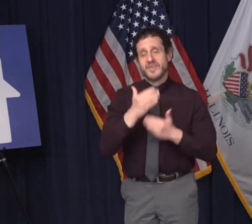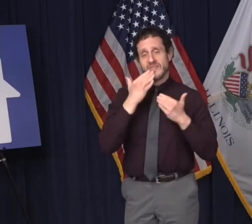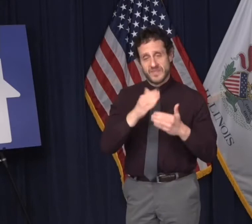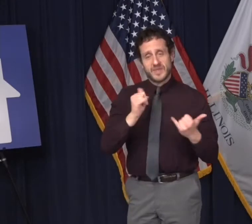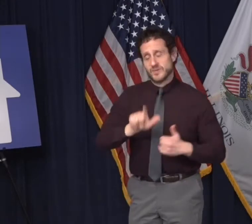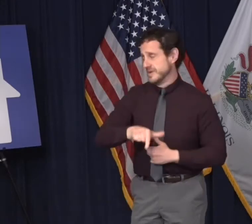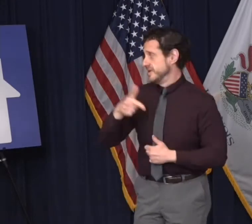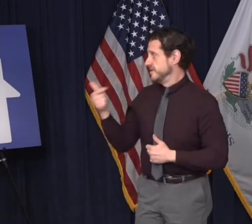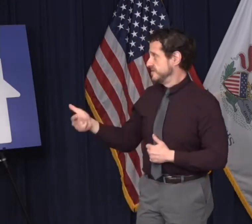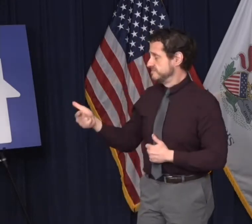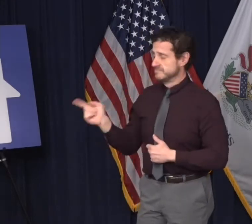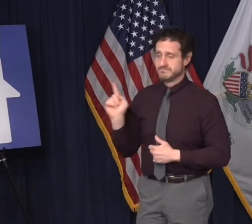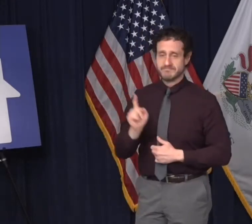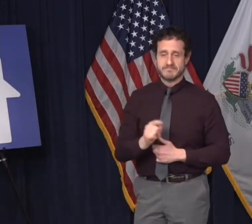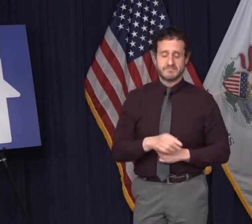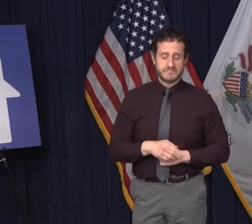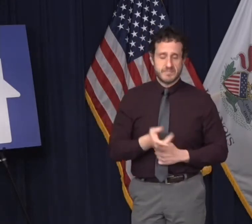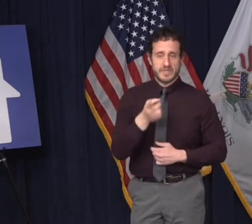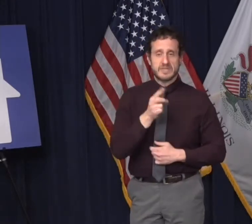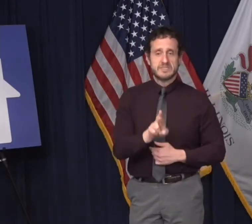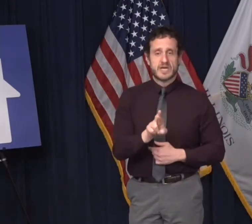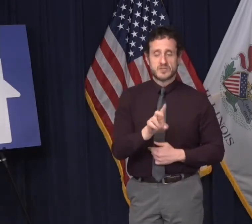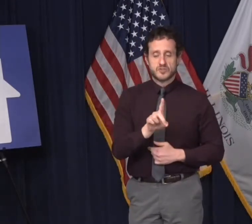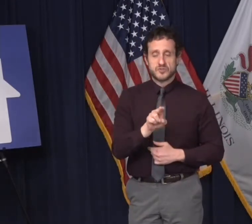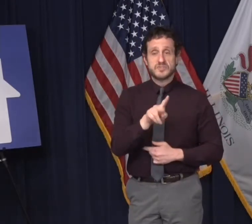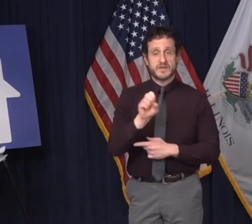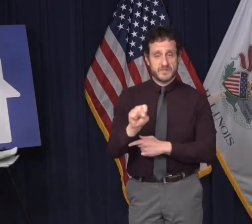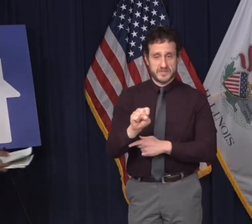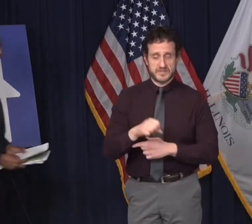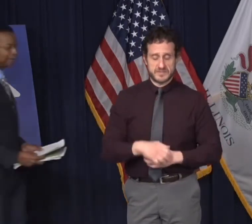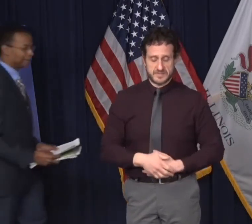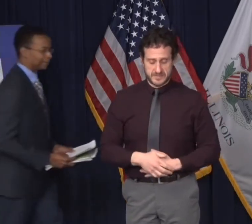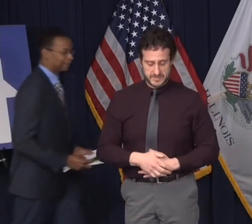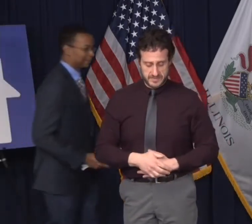AND THANK YOU. I WOULD LIKE TO TURN IT OVER NOW